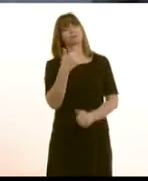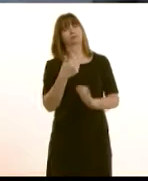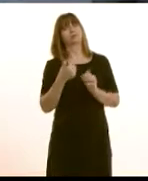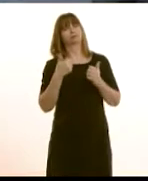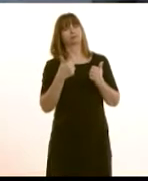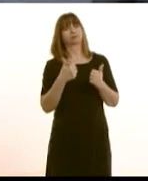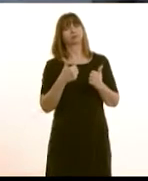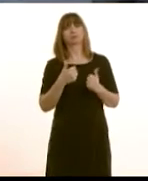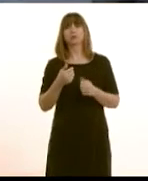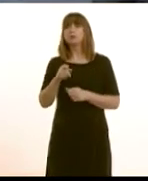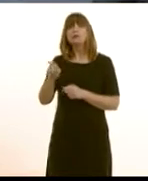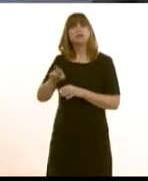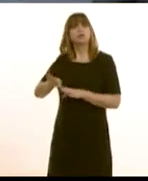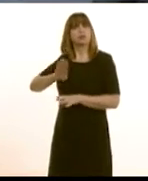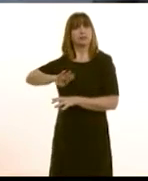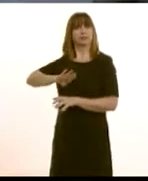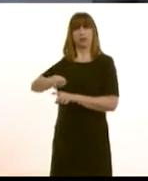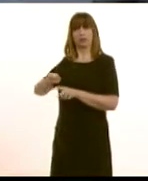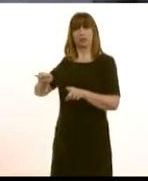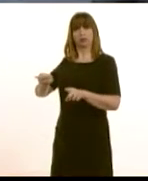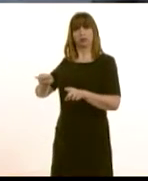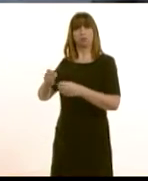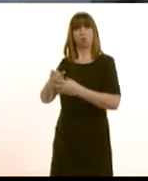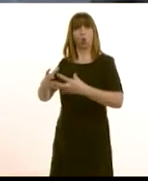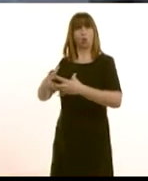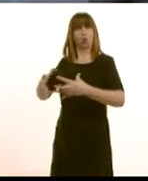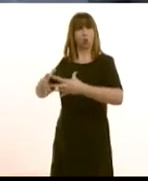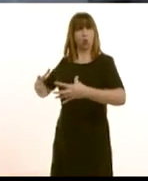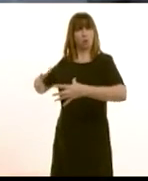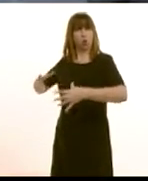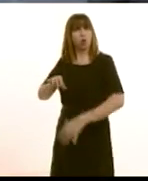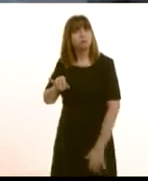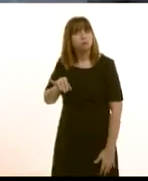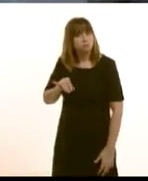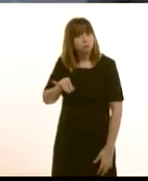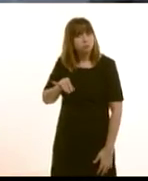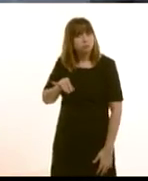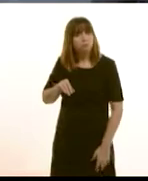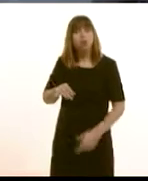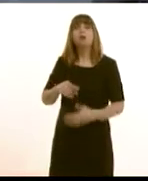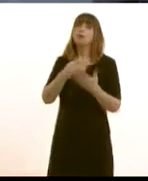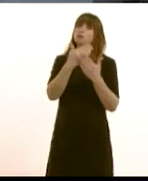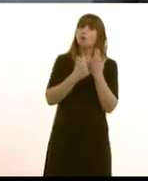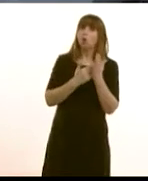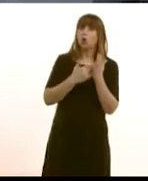are viewed as ëunsatisfactoryí has also increased. The report challenges you and local